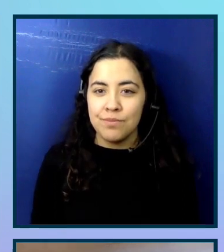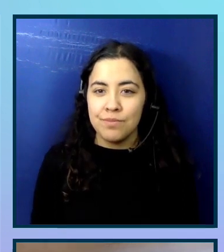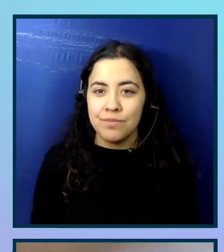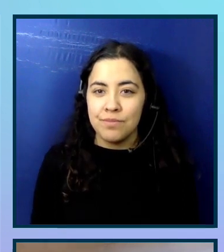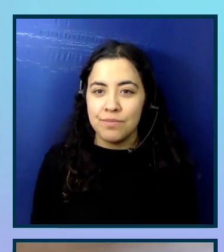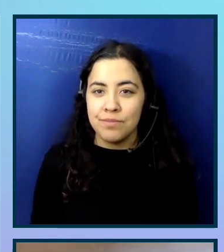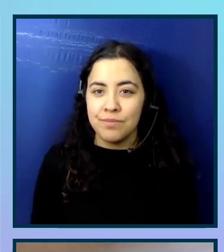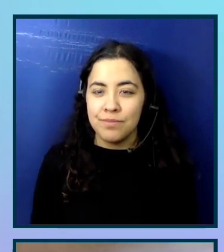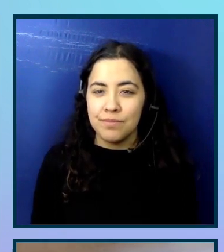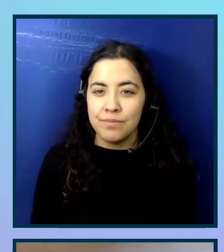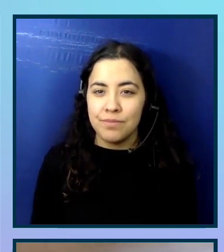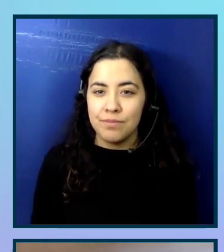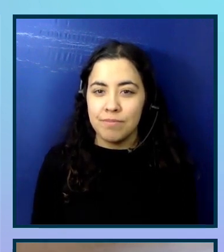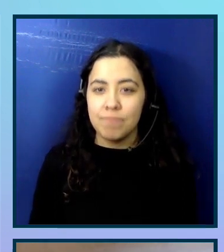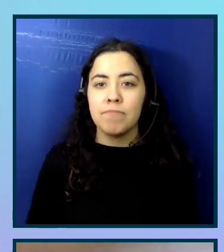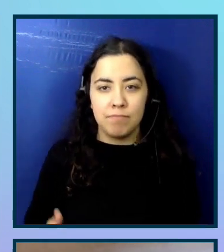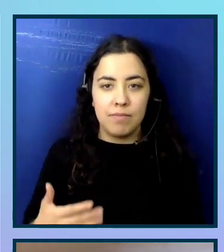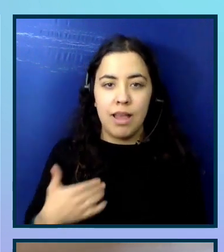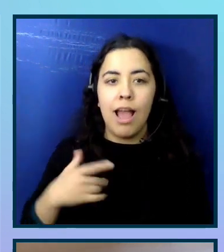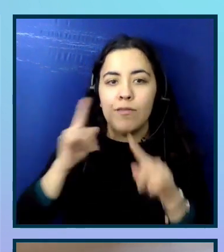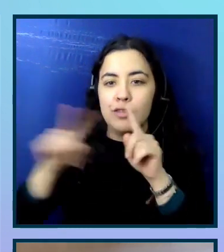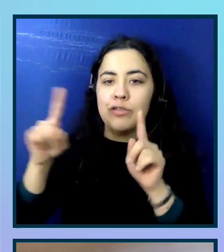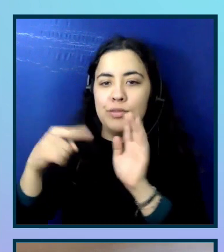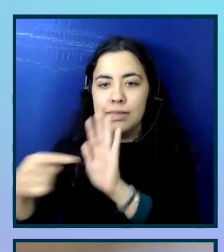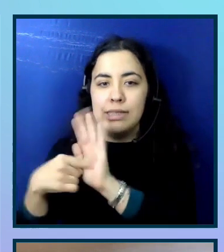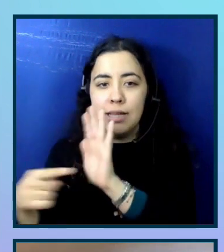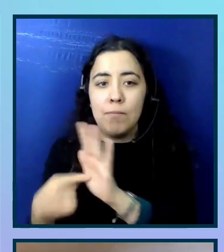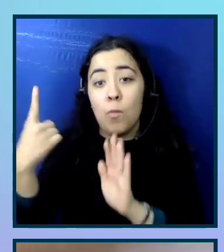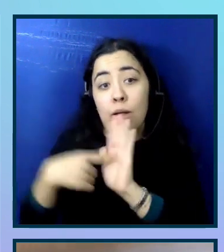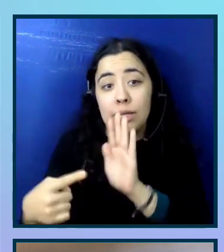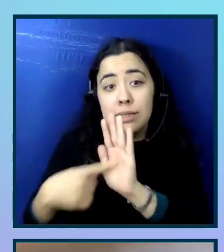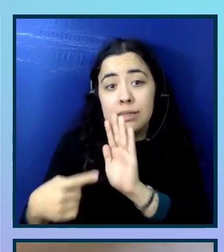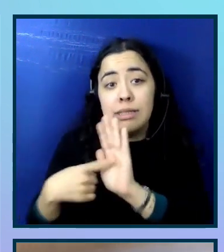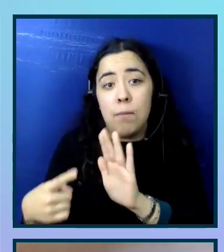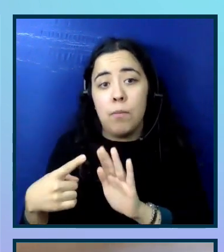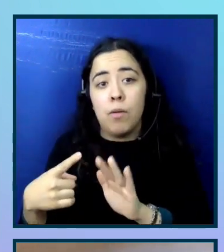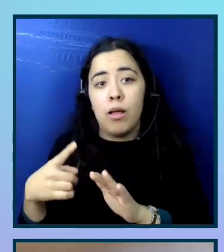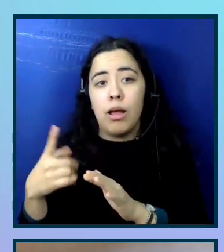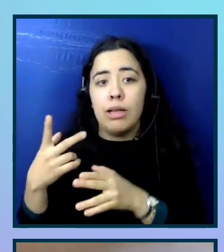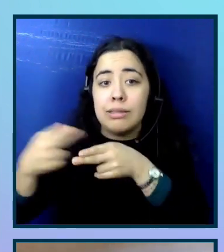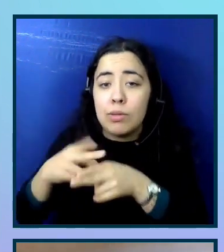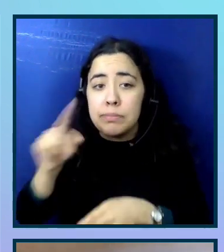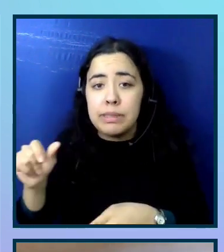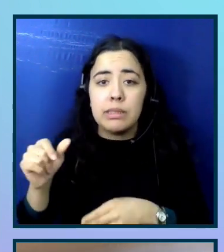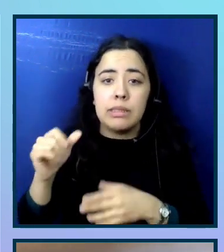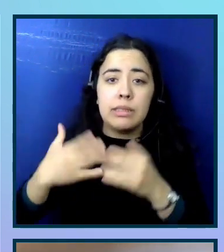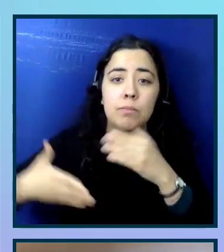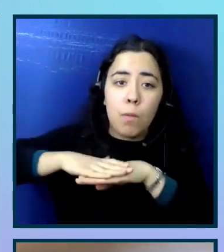The second kind of disability is temporary disability. An example of that would be a swollen eye.